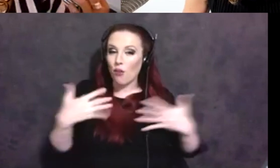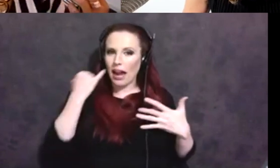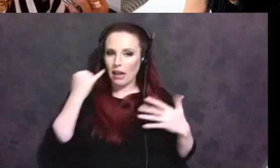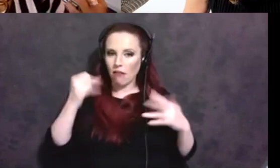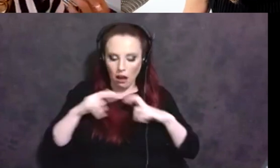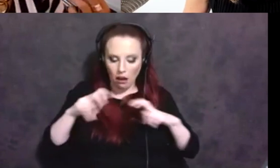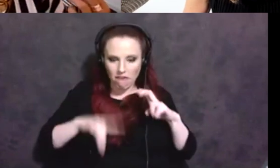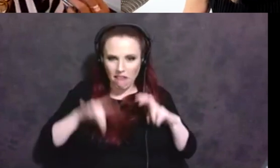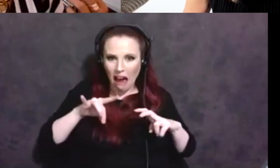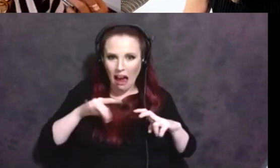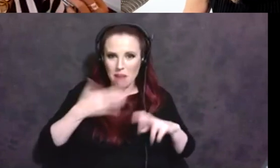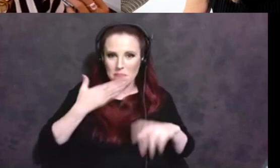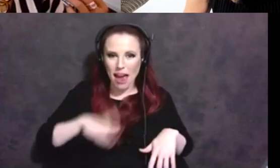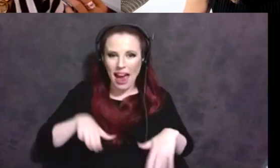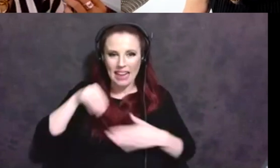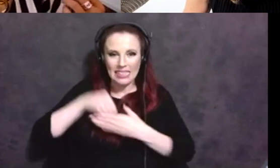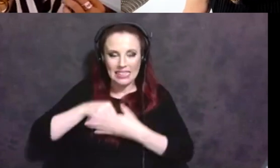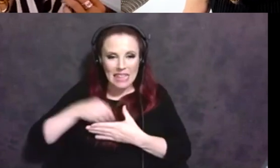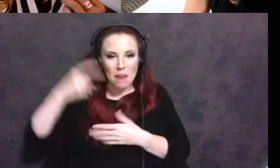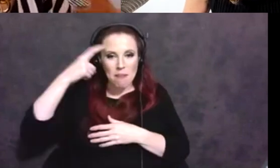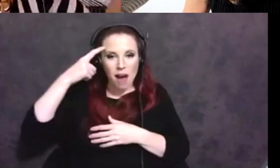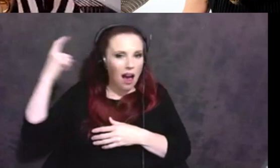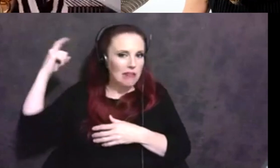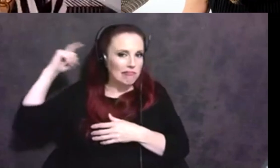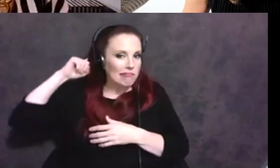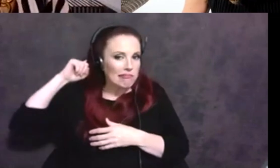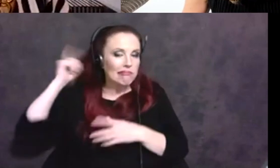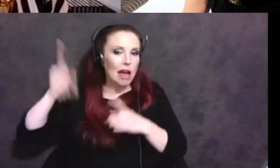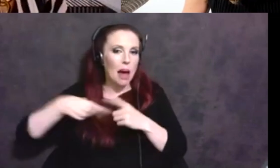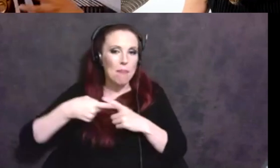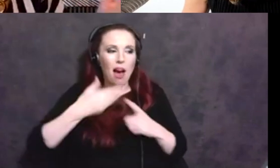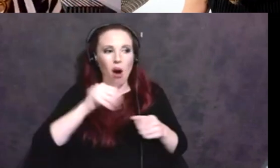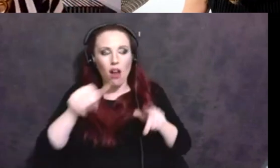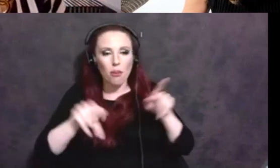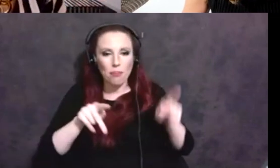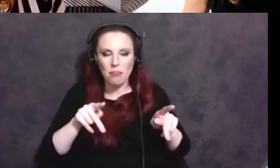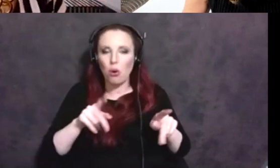to even explore what our biases are because we worry if I actually go there and start